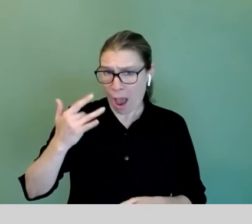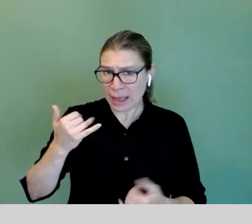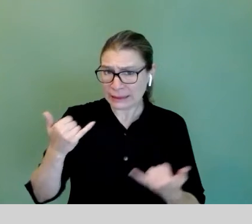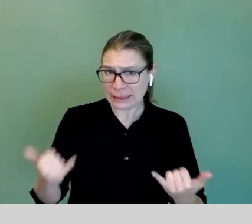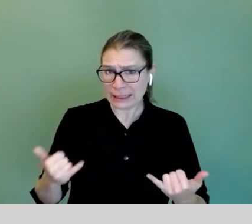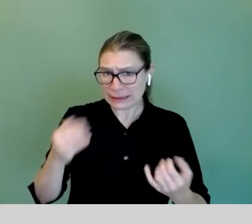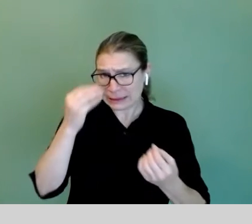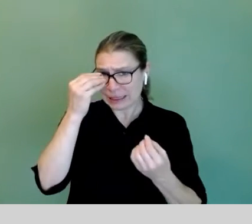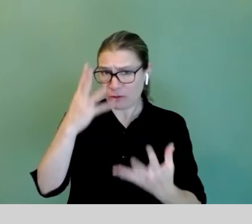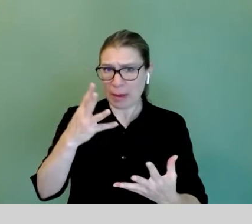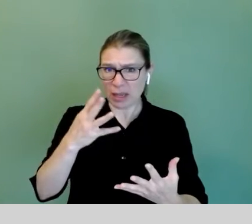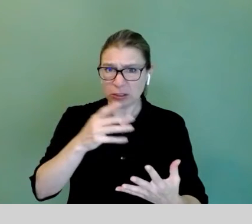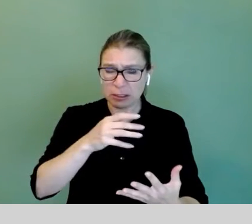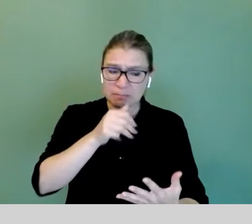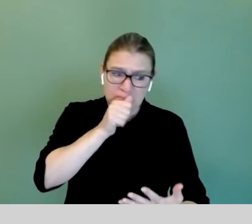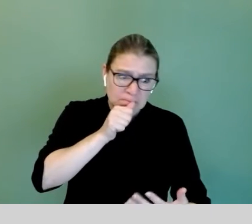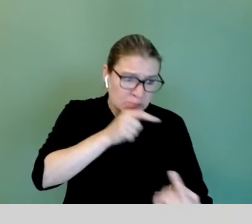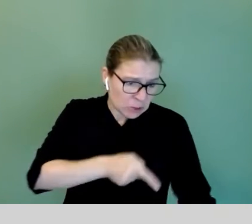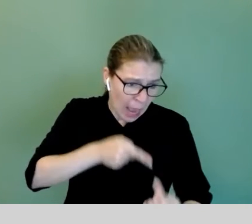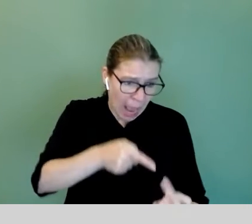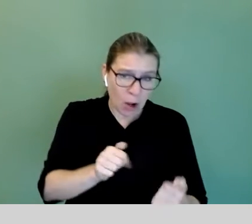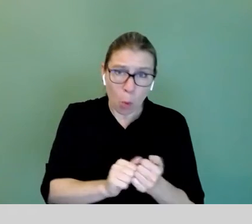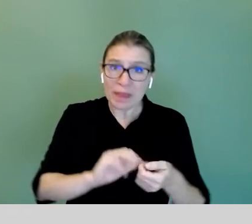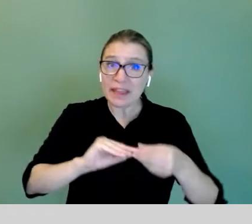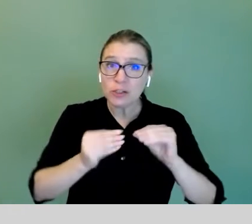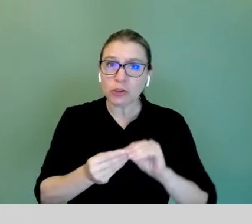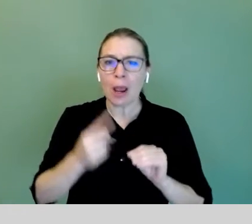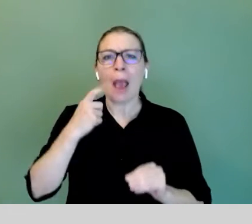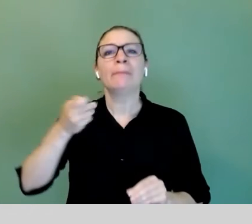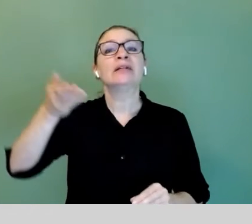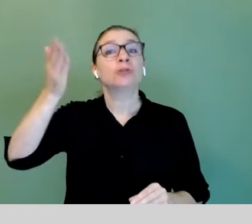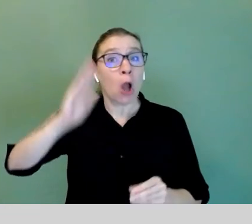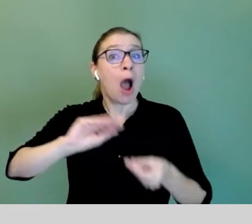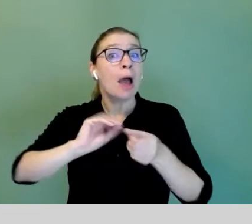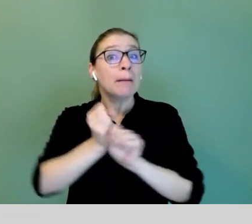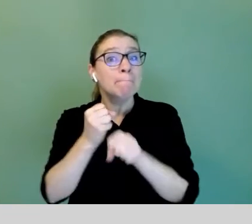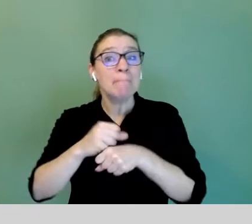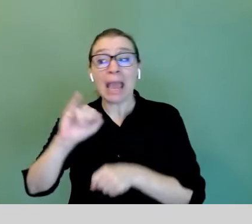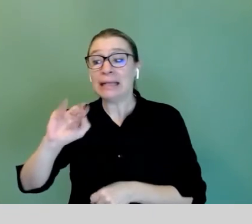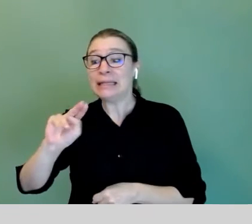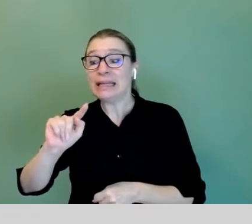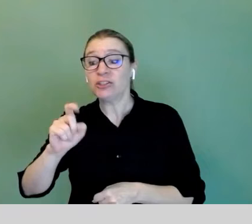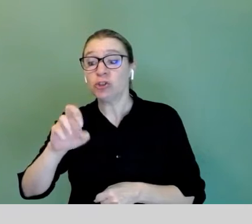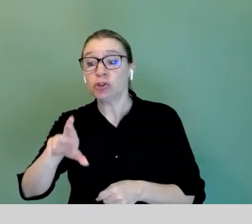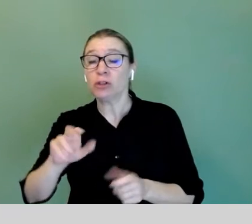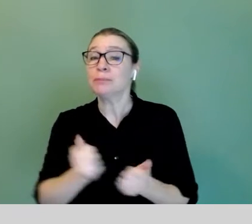Why is all this a hassle with integers and floats? Because God made the integers,